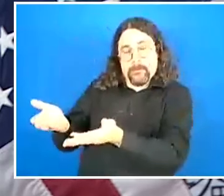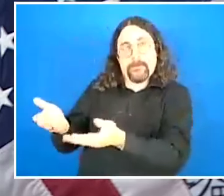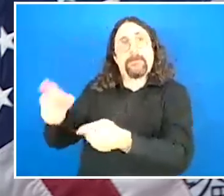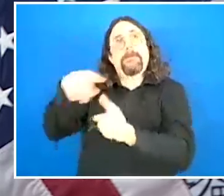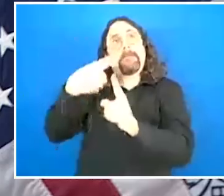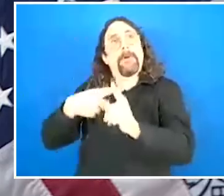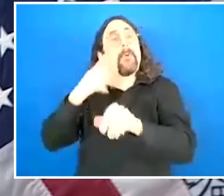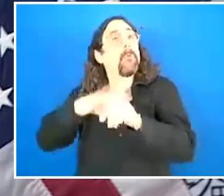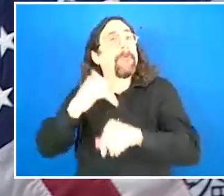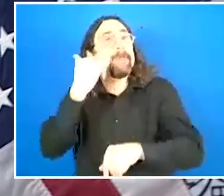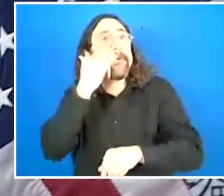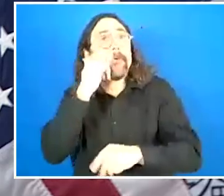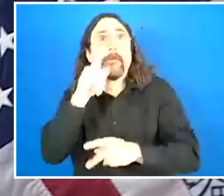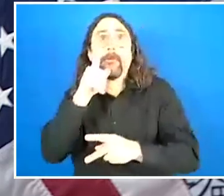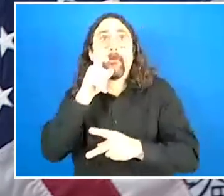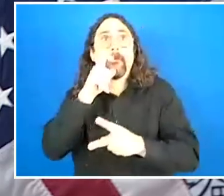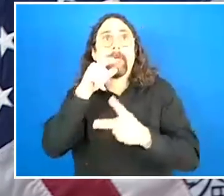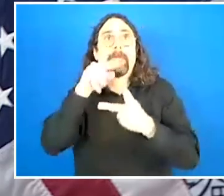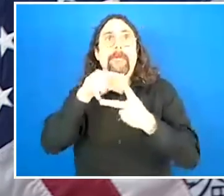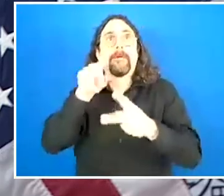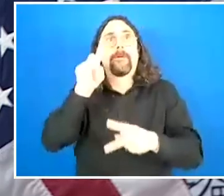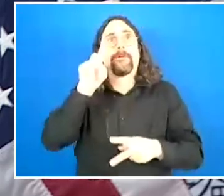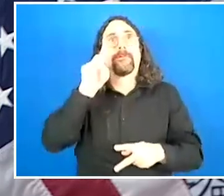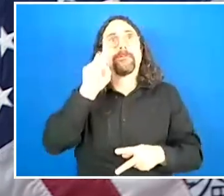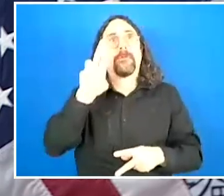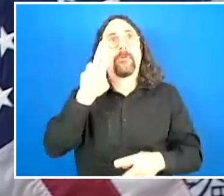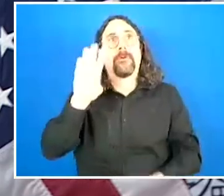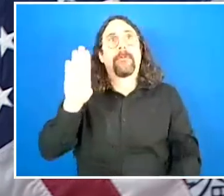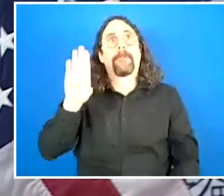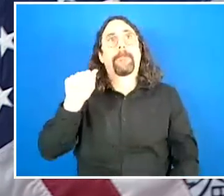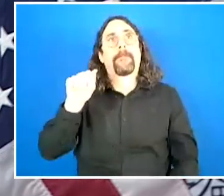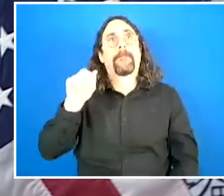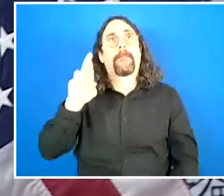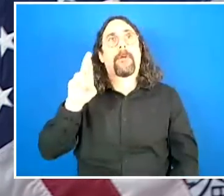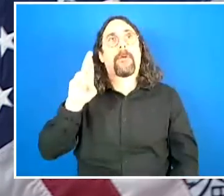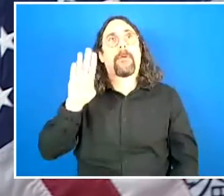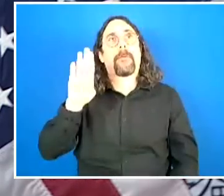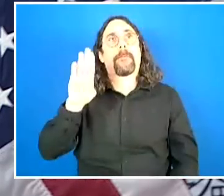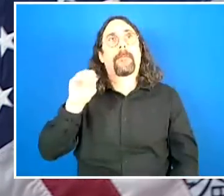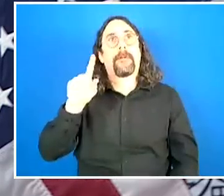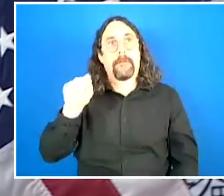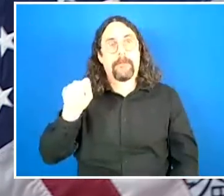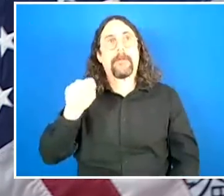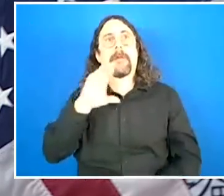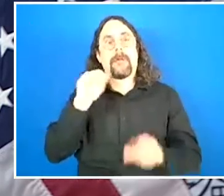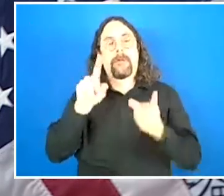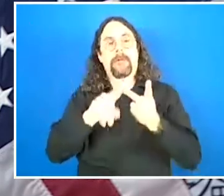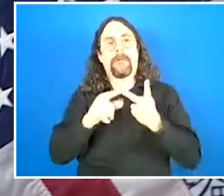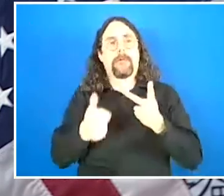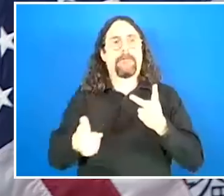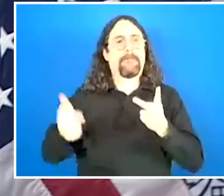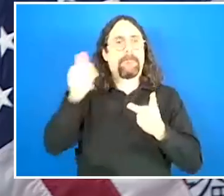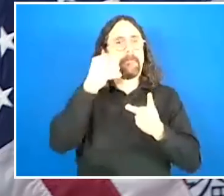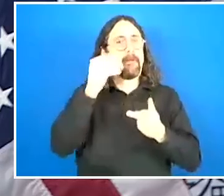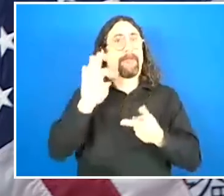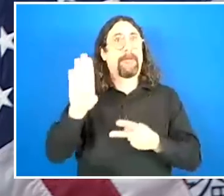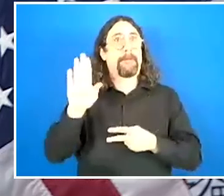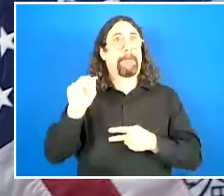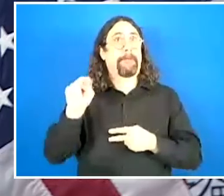JULIA IS UP FIRST. GOOD MORNING MR. MAYOR AND CHANCELLOR. HOW ARE YOU? GOOD, JULIA. HOW ARE YOU